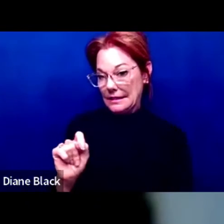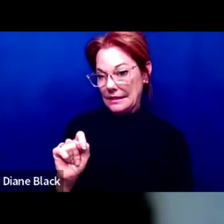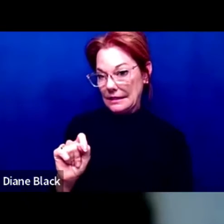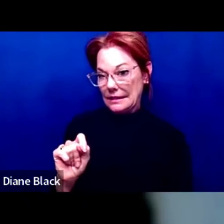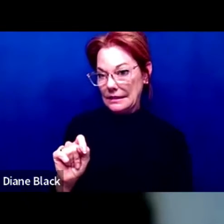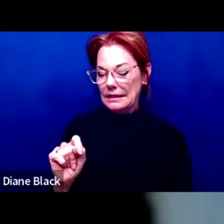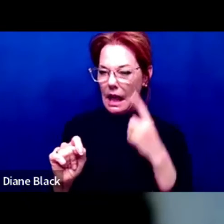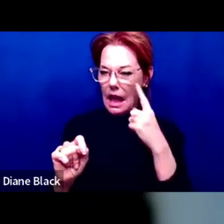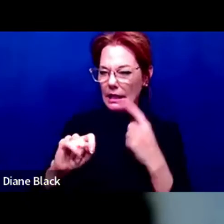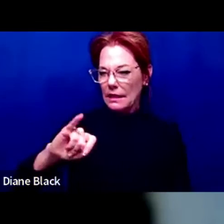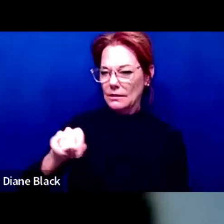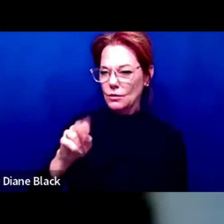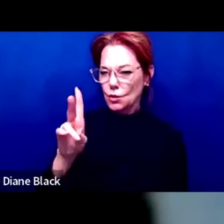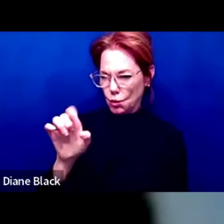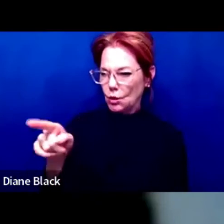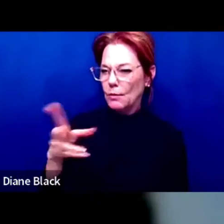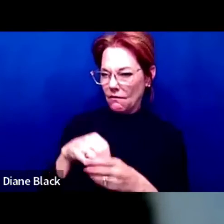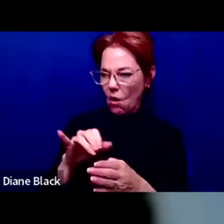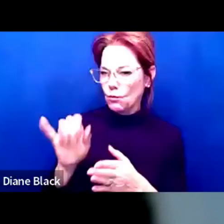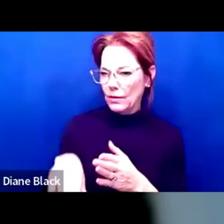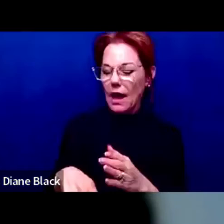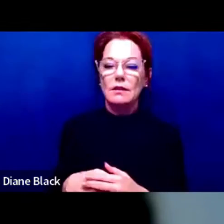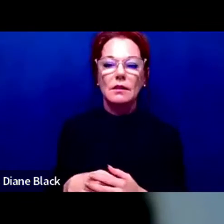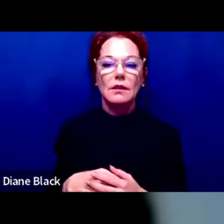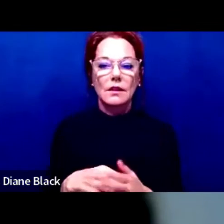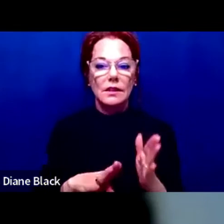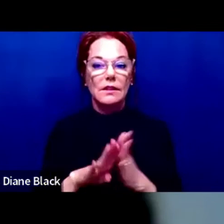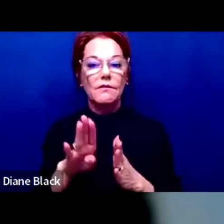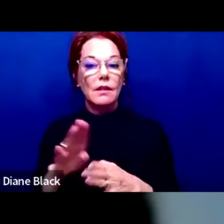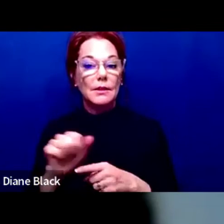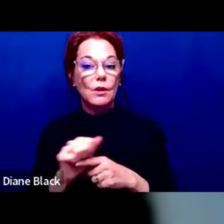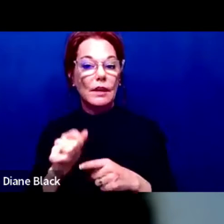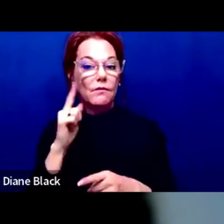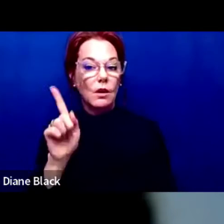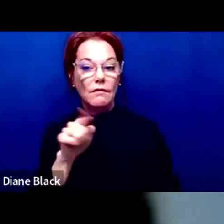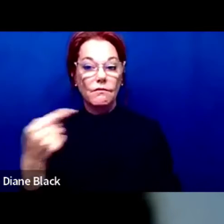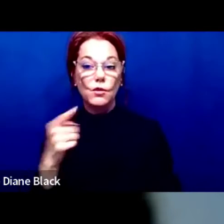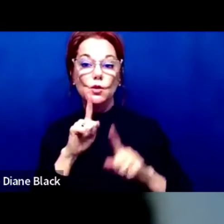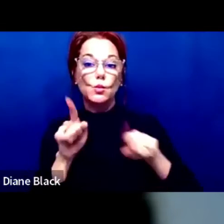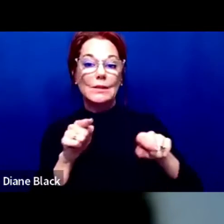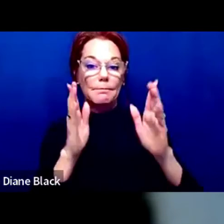of that as well, of developing training for our first responders and you know, folks that are working in this system